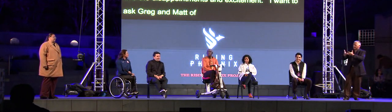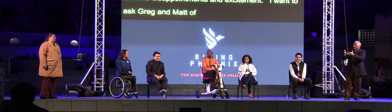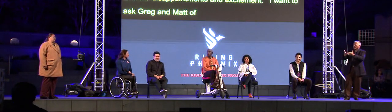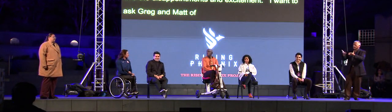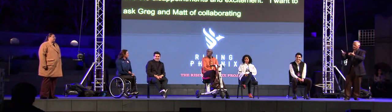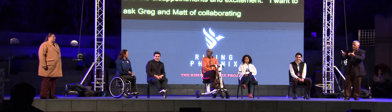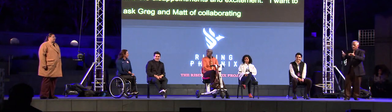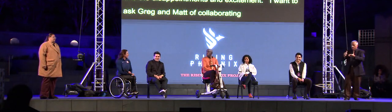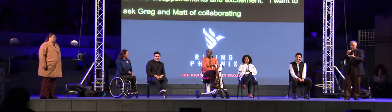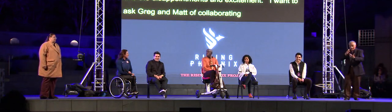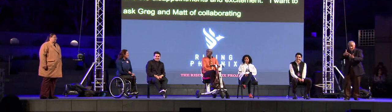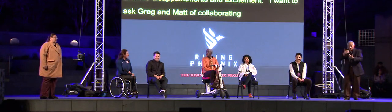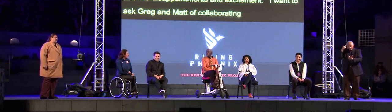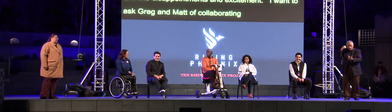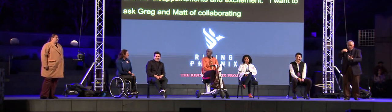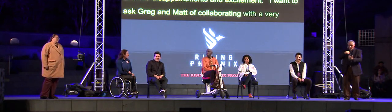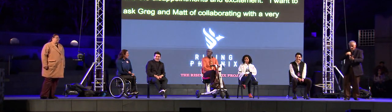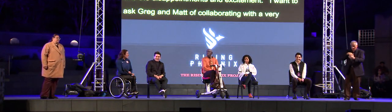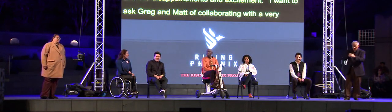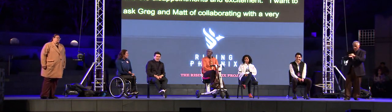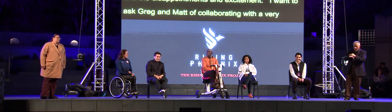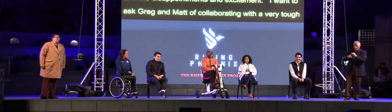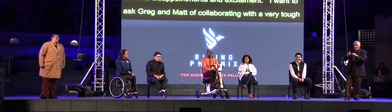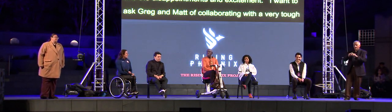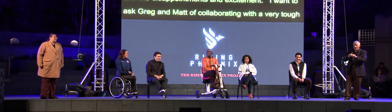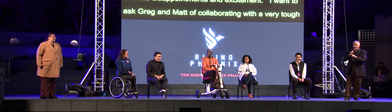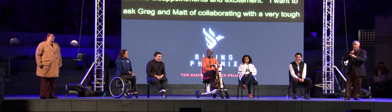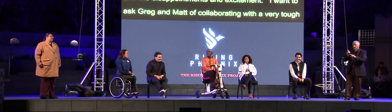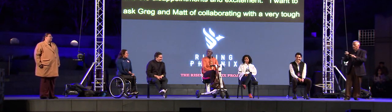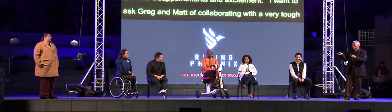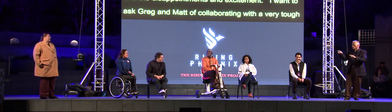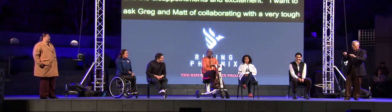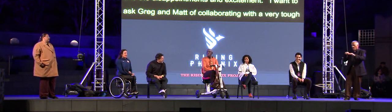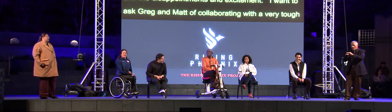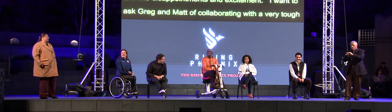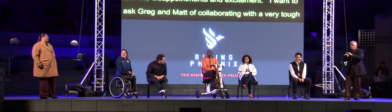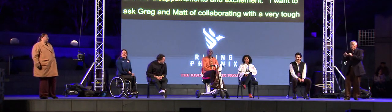It wasn't easy for me, but I think you definitely had more access, but I want to hear more about it.